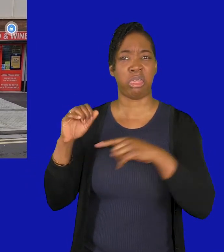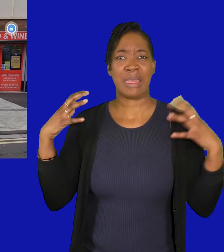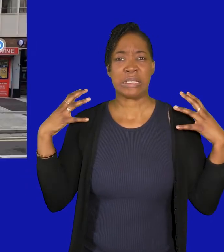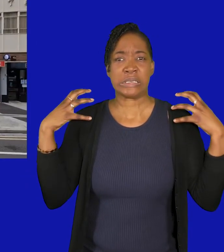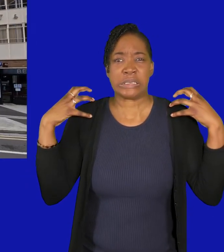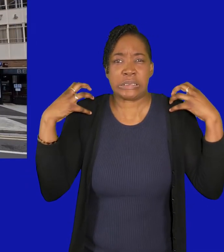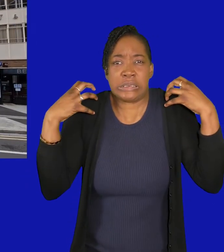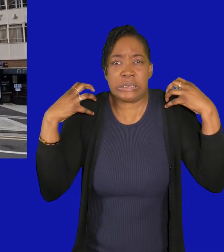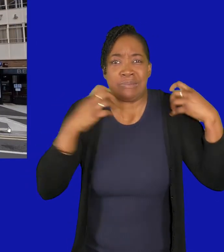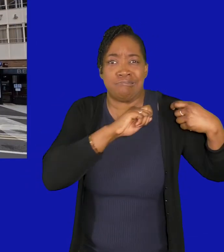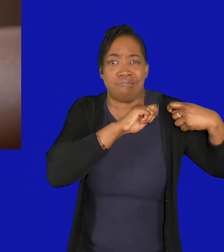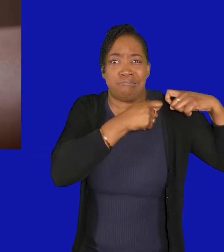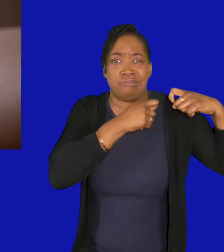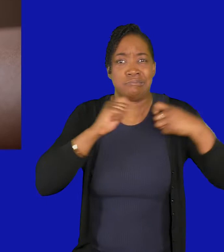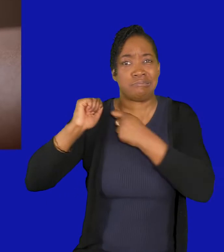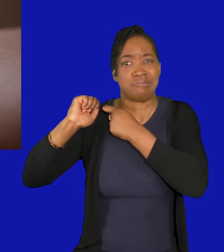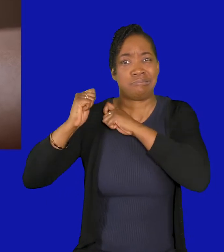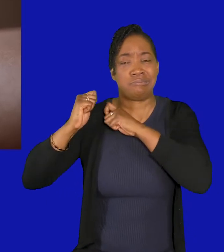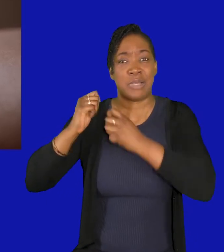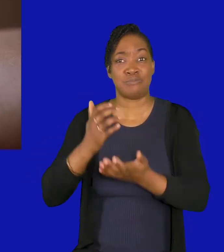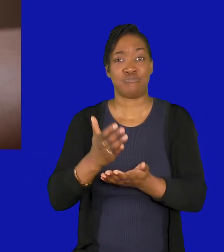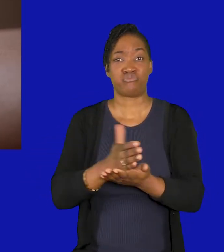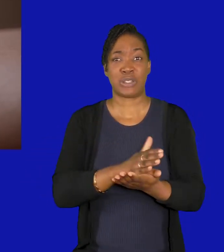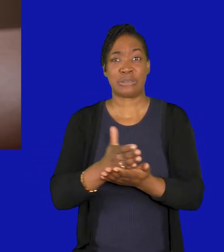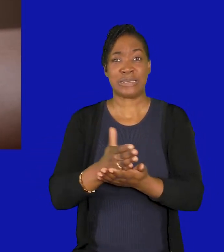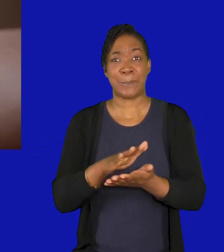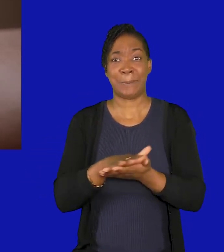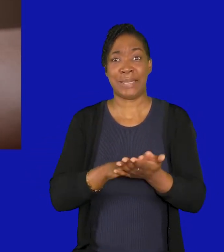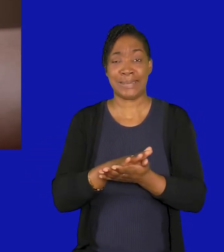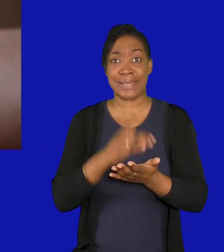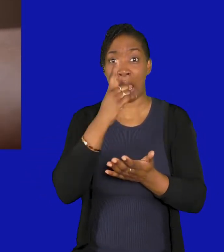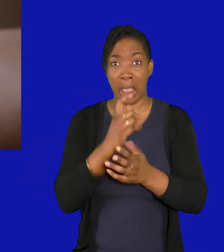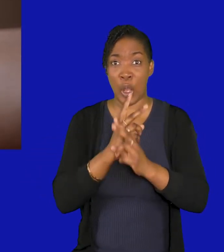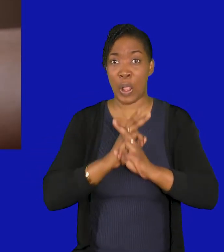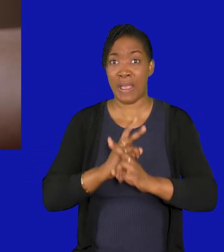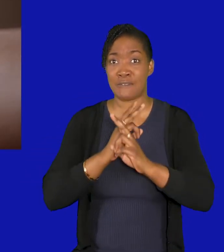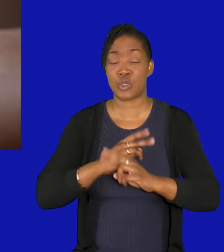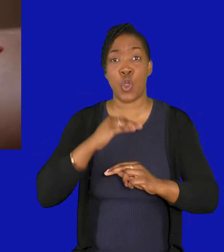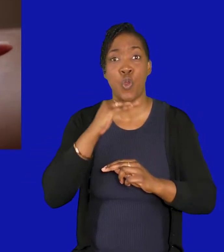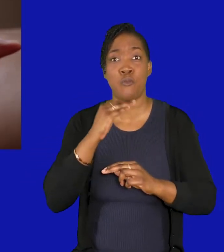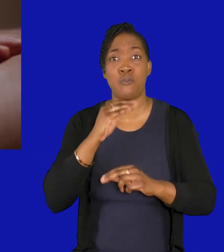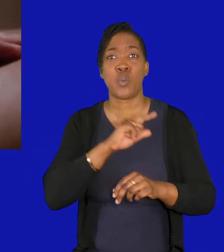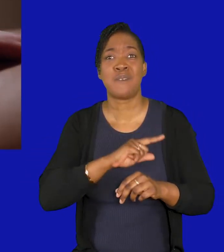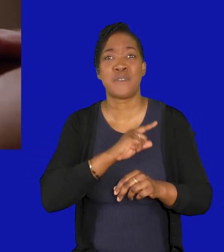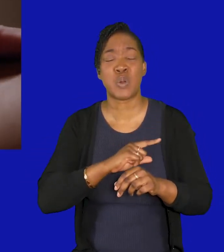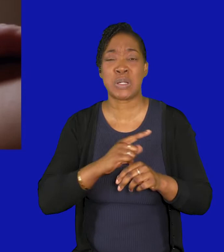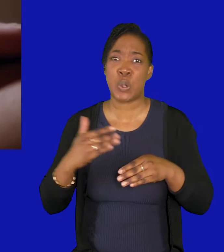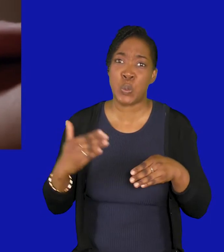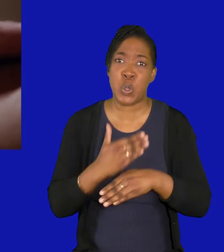Precarity for me has meant that I am only able to look after it well enough for me to keep working,